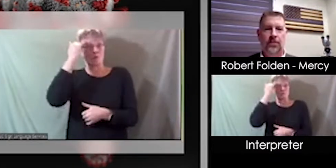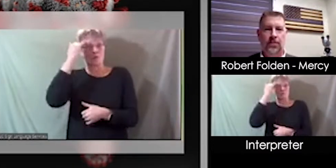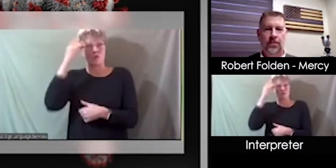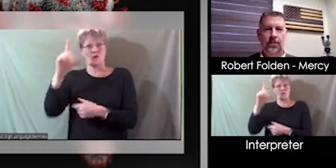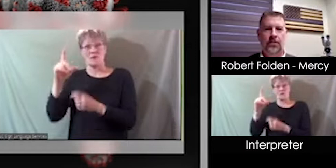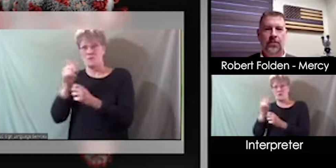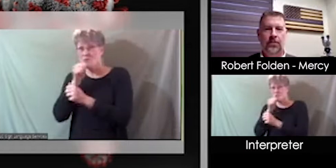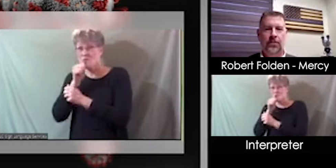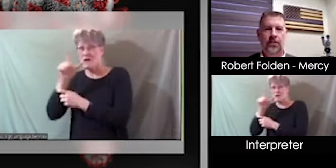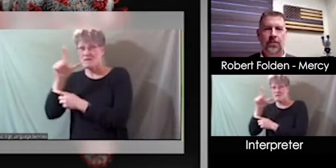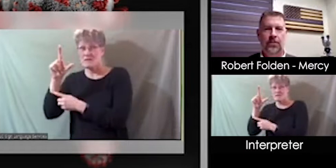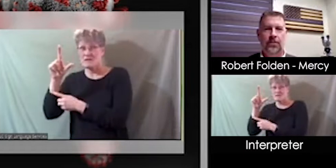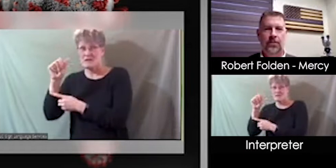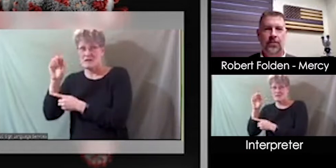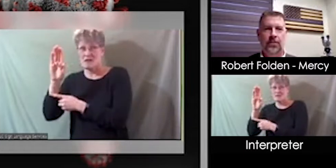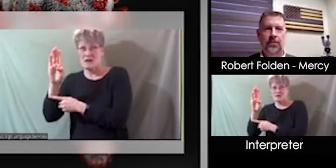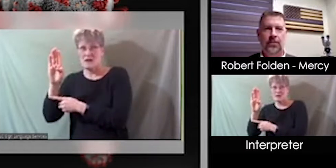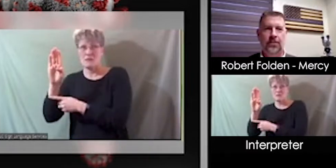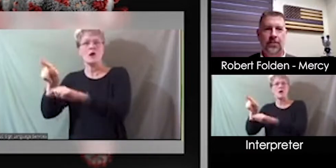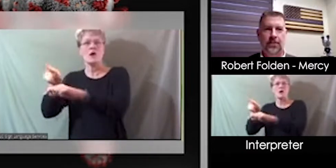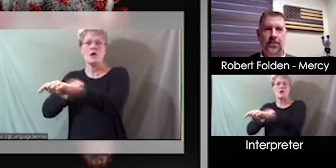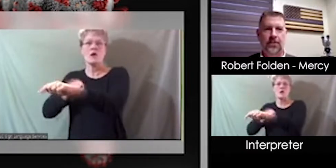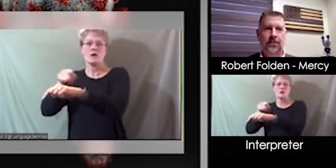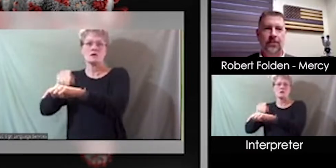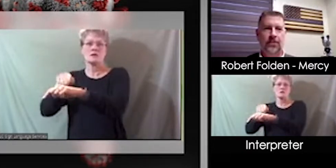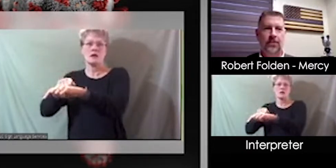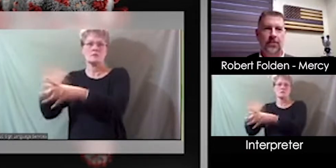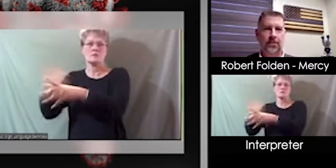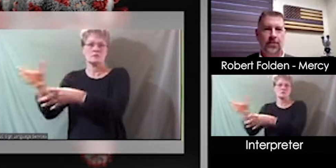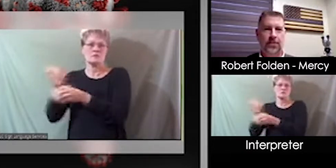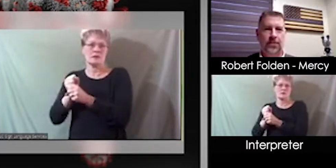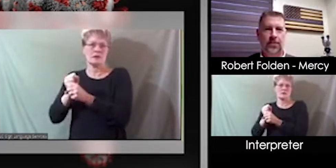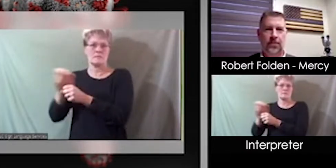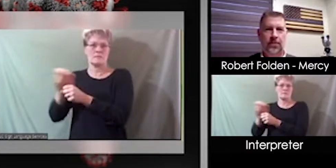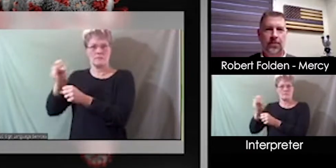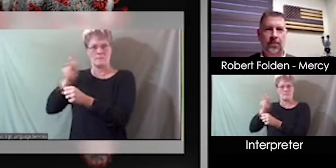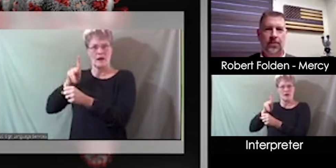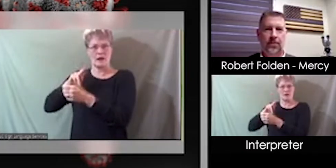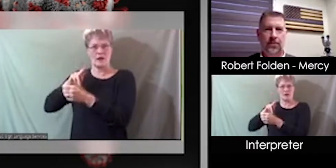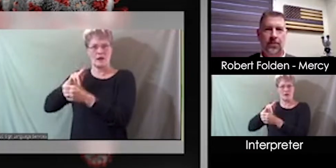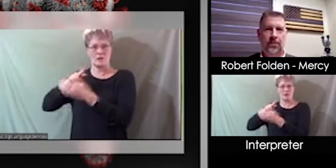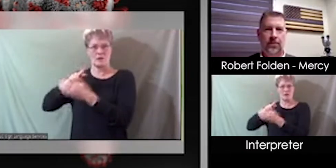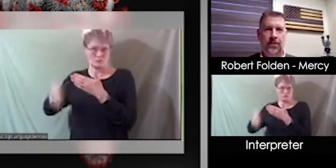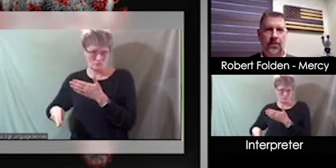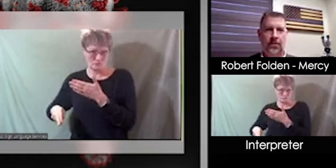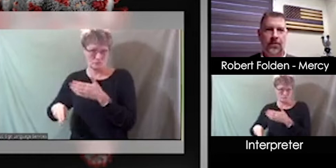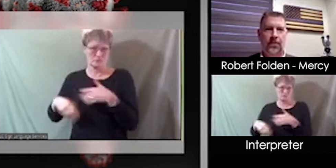not be helpful in the clinical decision making process but from a surveillance perspective we